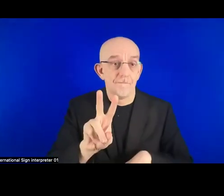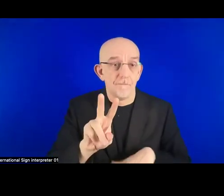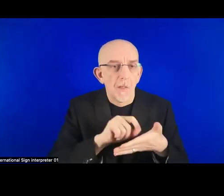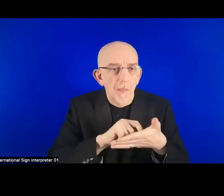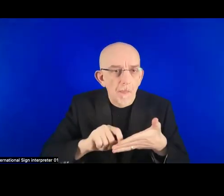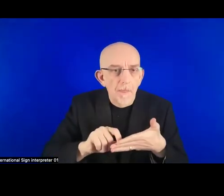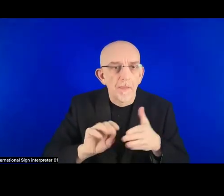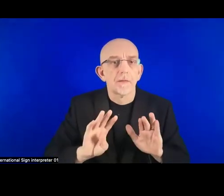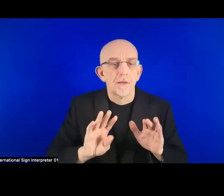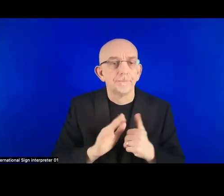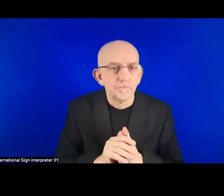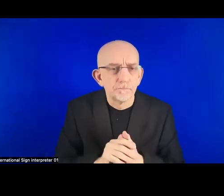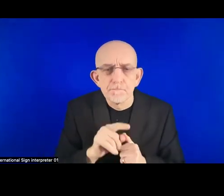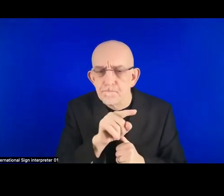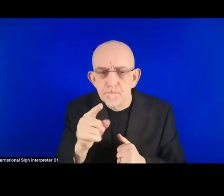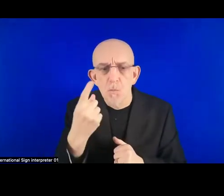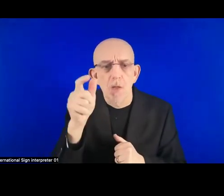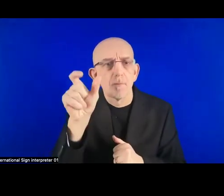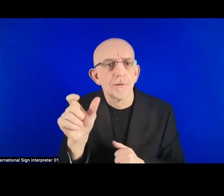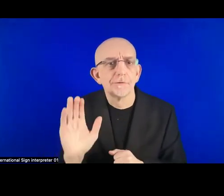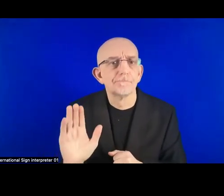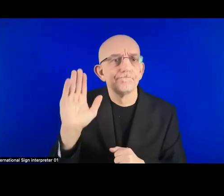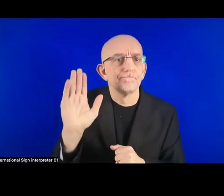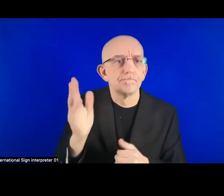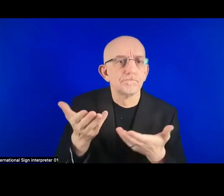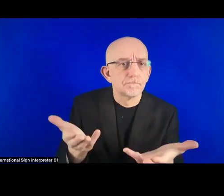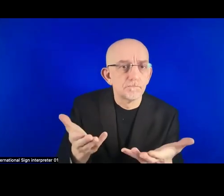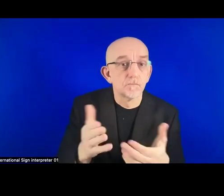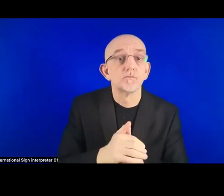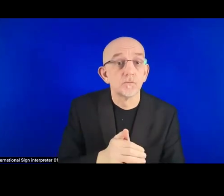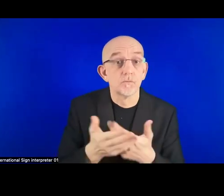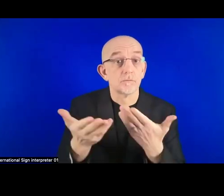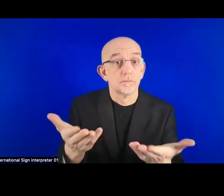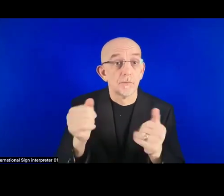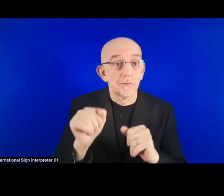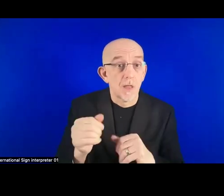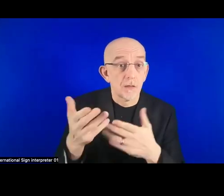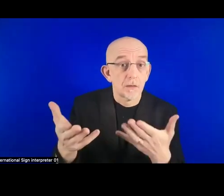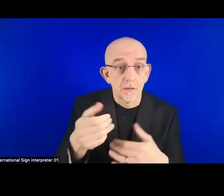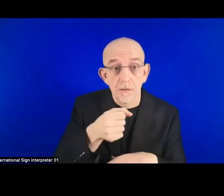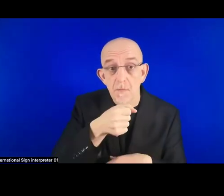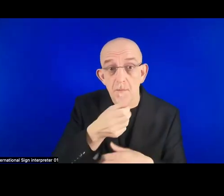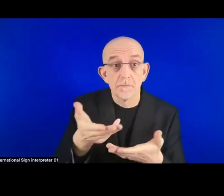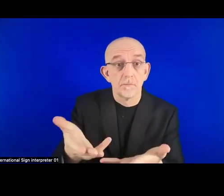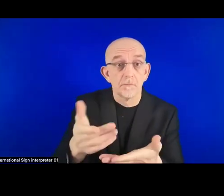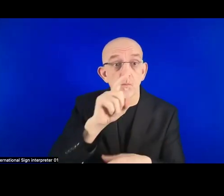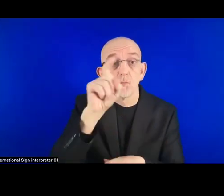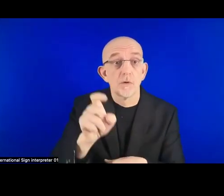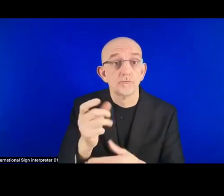Amine, I think you should be able to ask your question now. : Good morning.